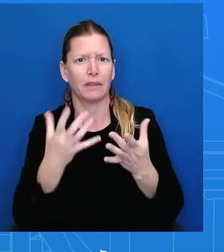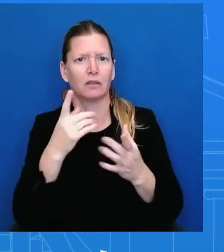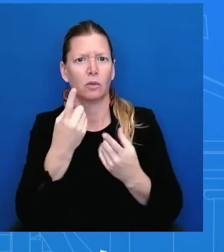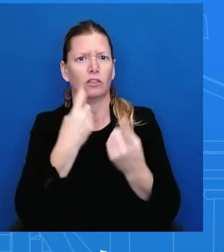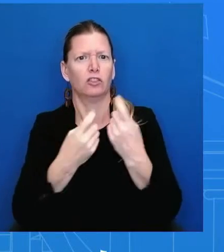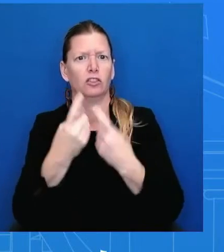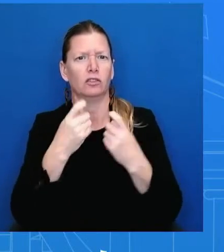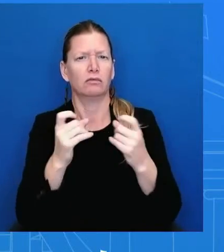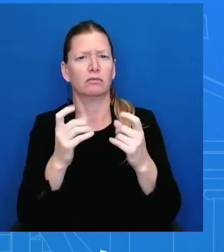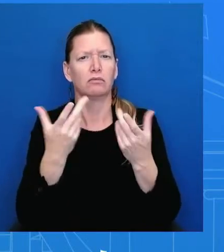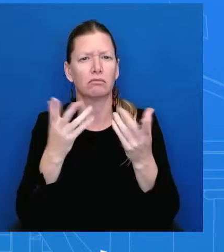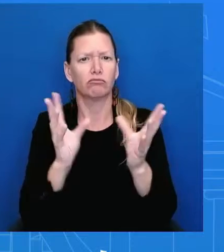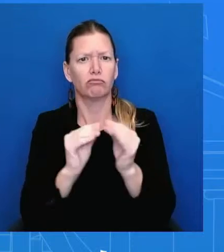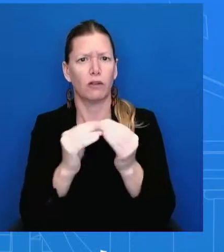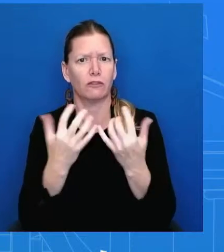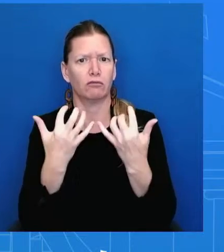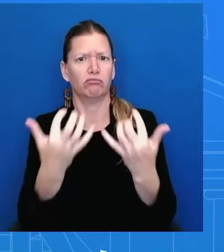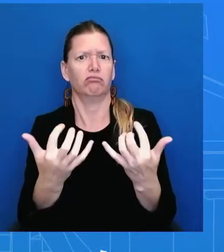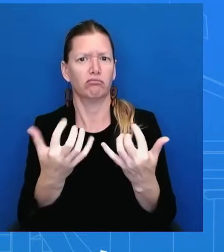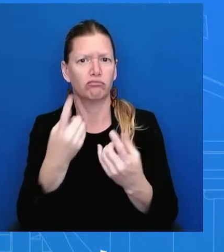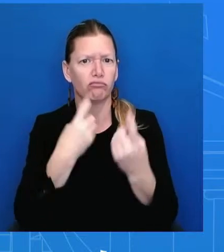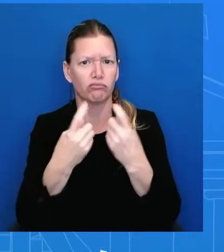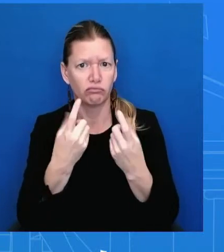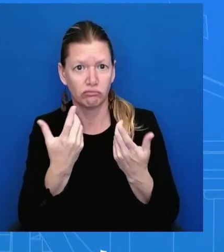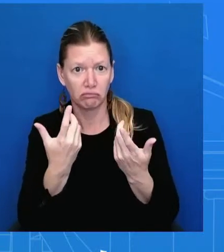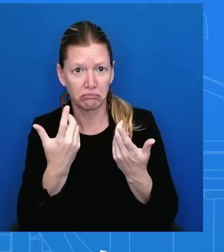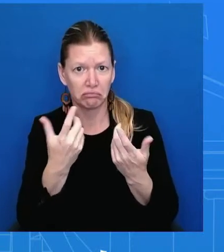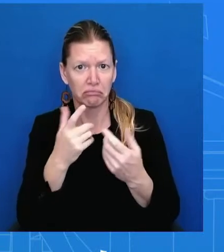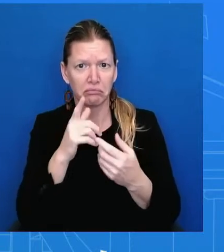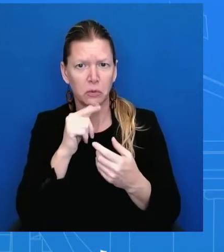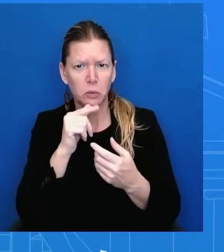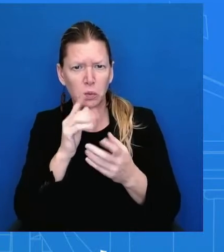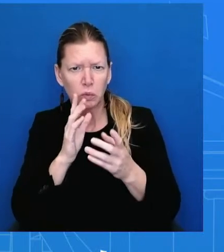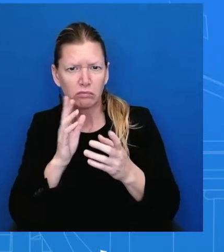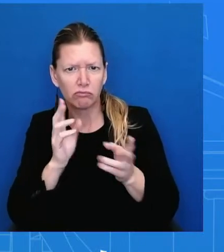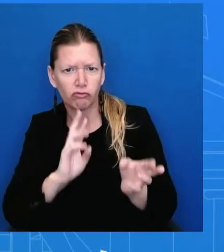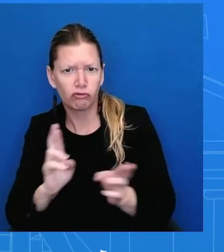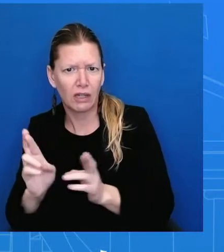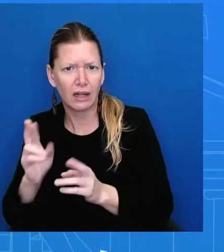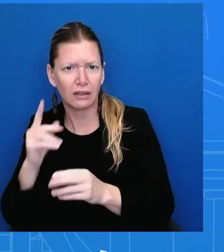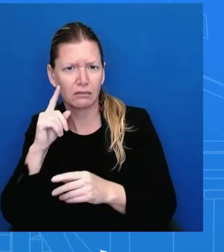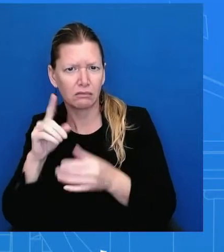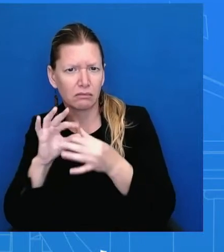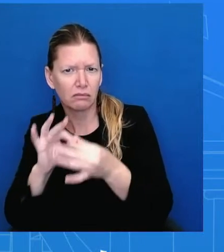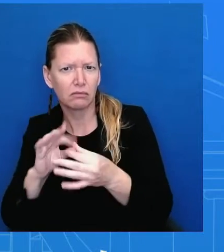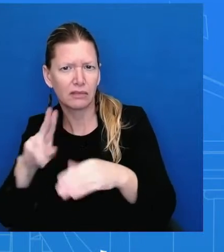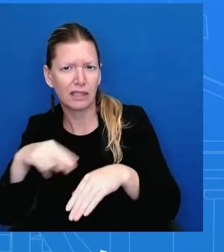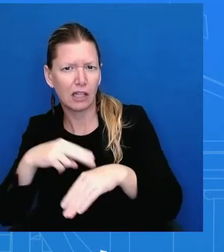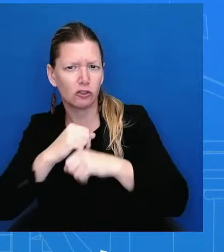The Press: -- and foreign policy. Ms. Jean-Pierre: -- so -- so am I. It's a team -- Mr. Kirby: Yeah, exactly. Ms. Jean-Pierre: It's a team effort. Mr. Kirby: Yeah, I --